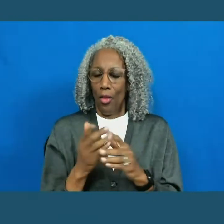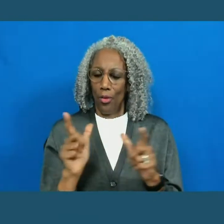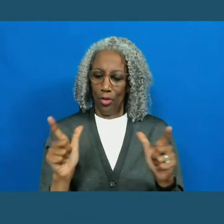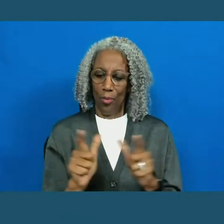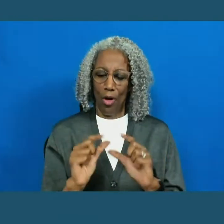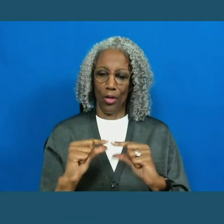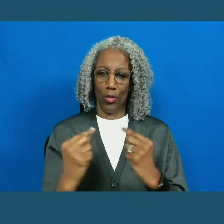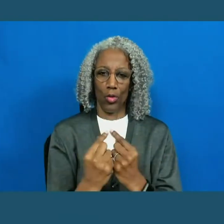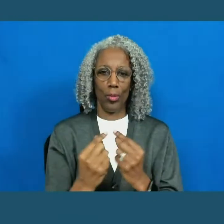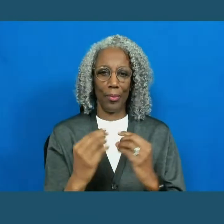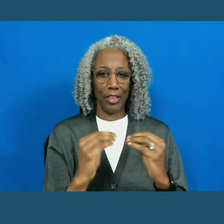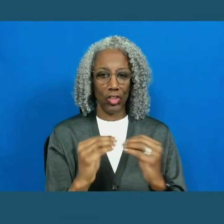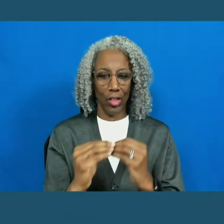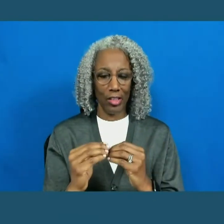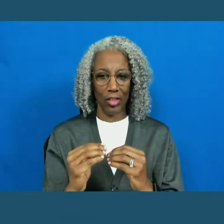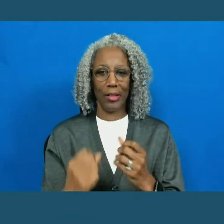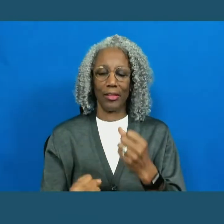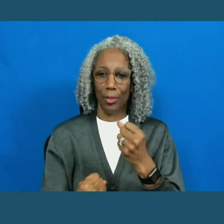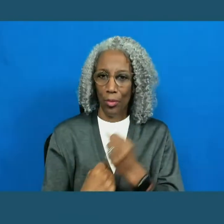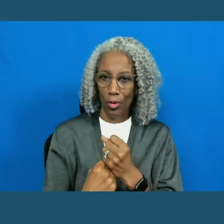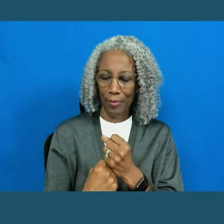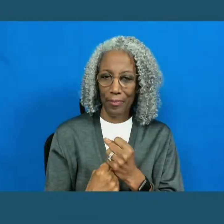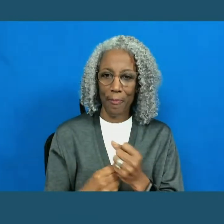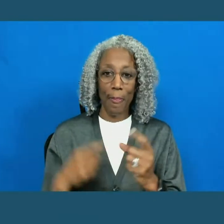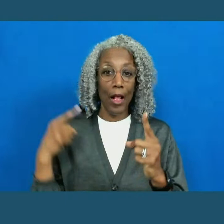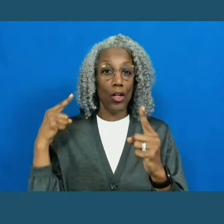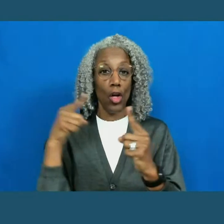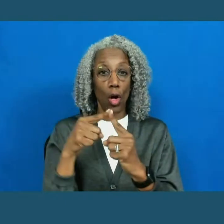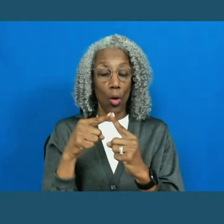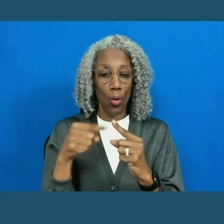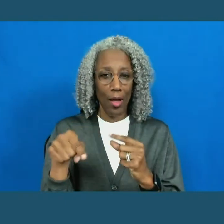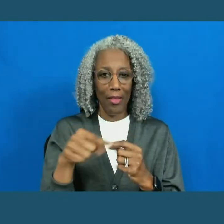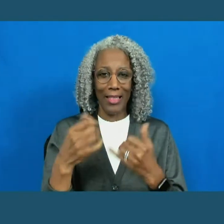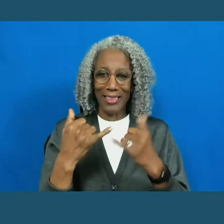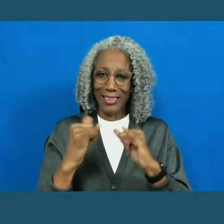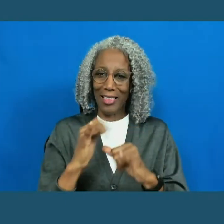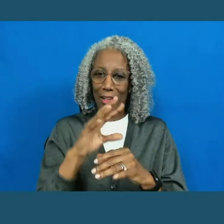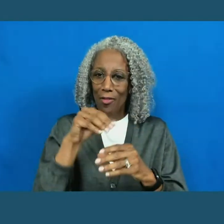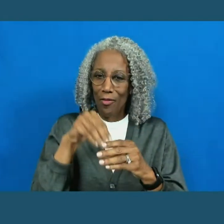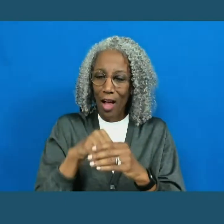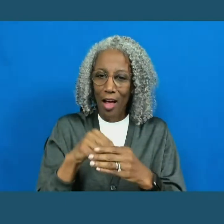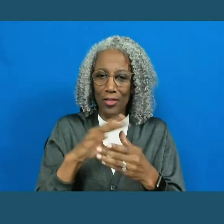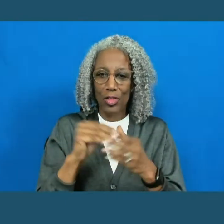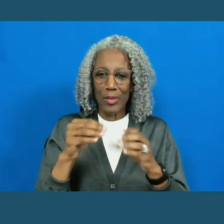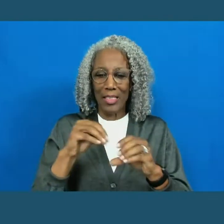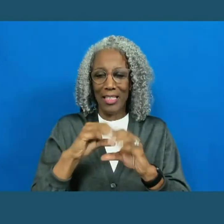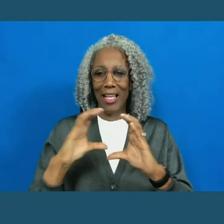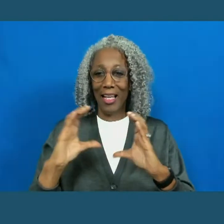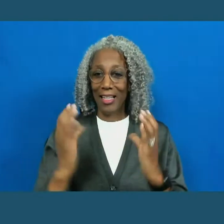able to access that through small group instruction and classroom support, so the goal